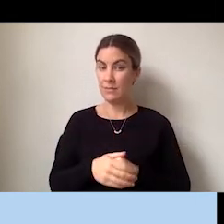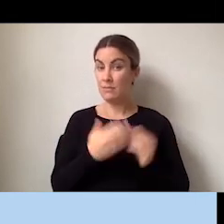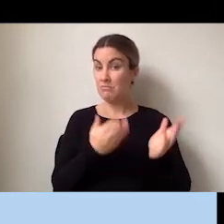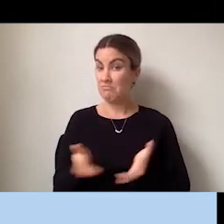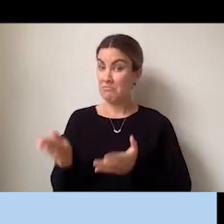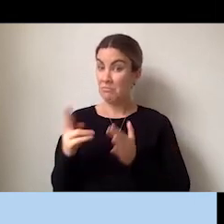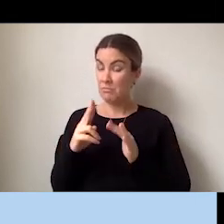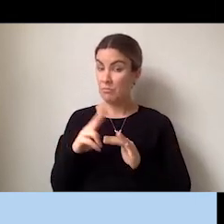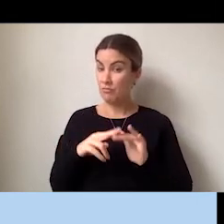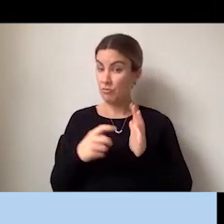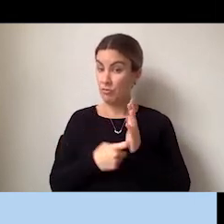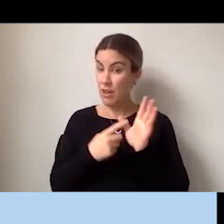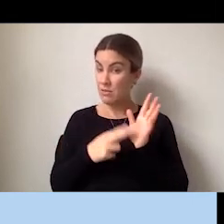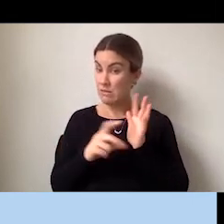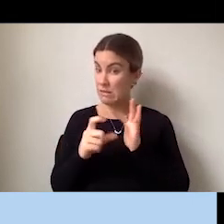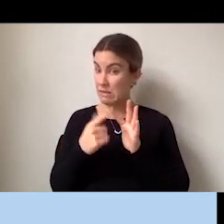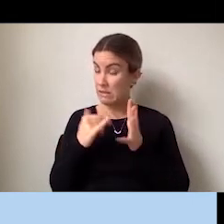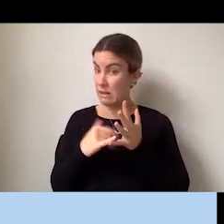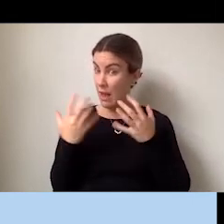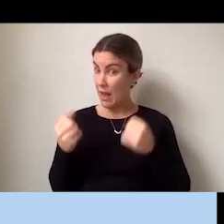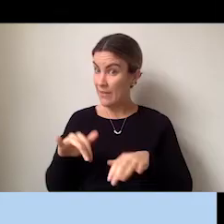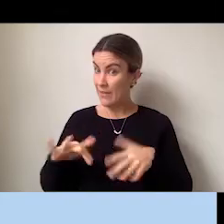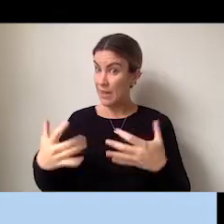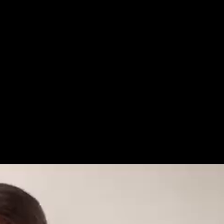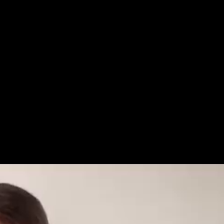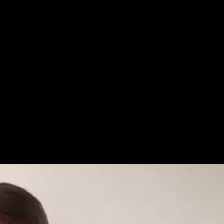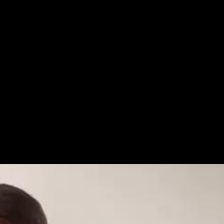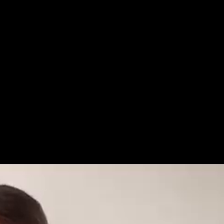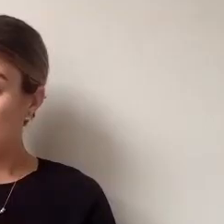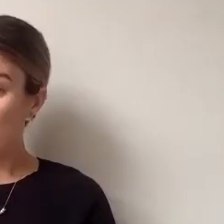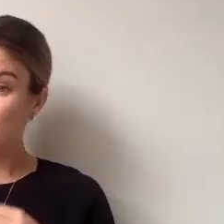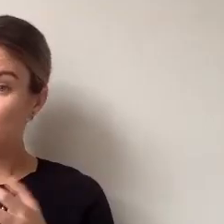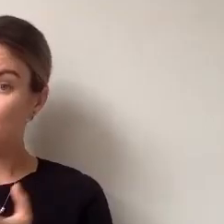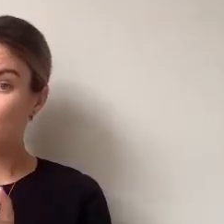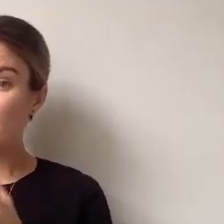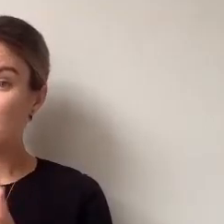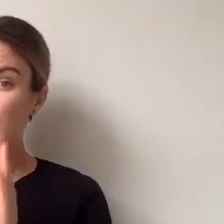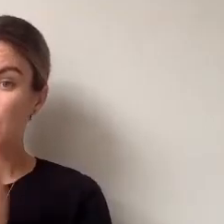to take some questions from the chat. Is that OK, Frances? LAURA